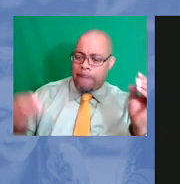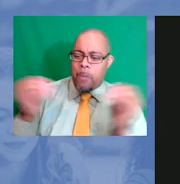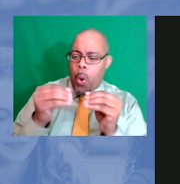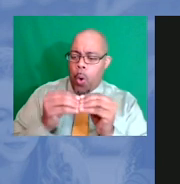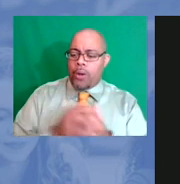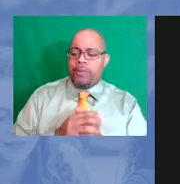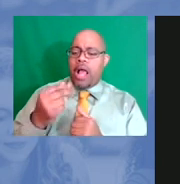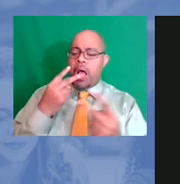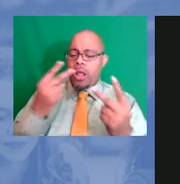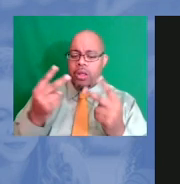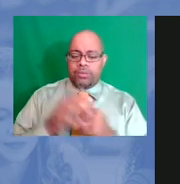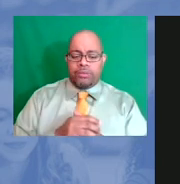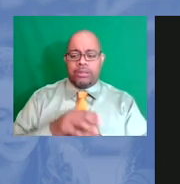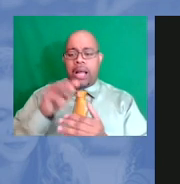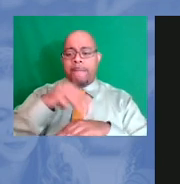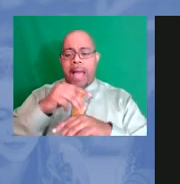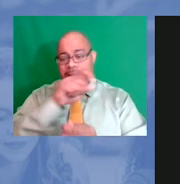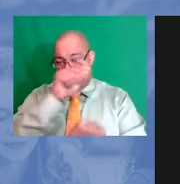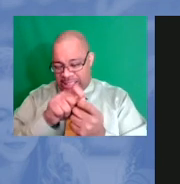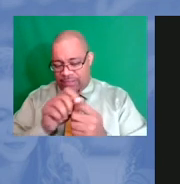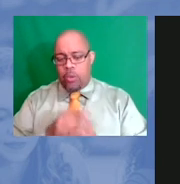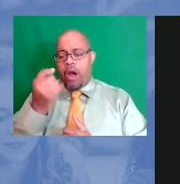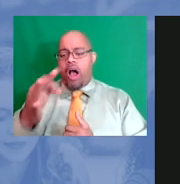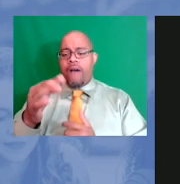IN PARTICULAR. ONE OF THE LARGEST DISTRICTS IN THE COUNTRY